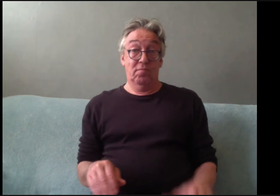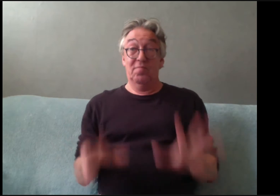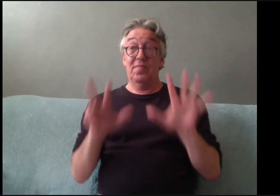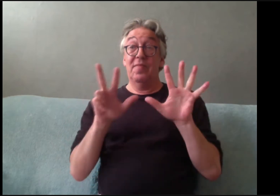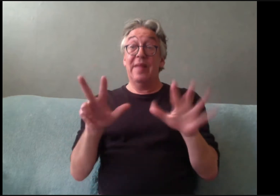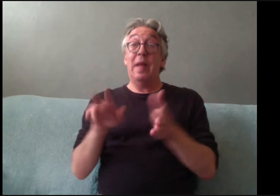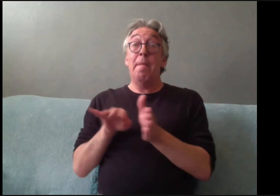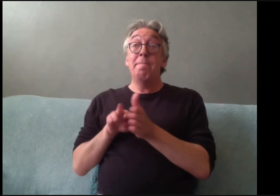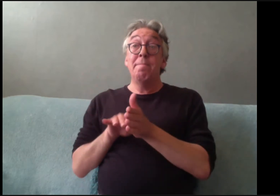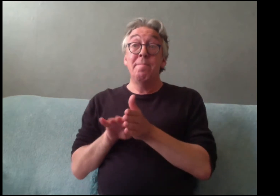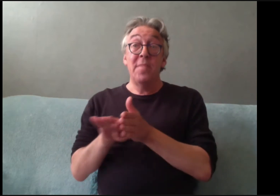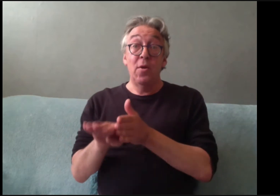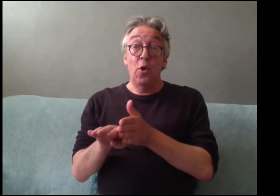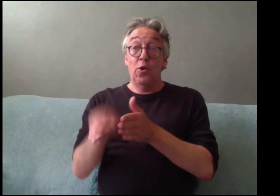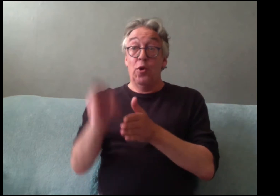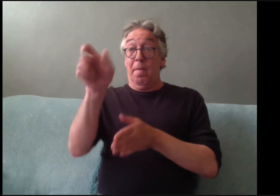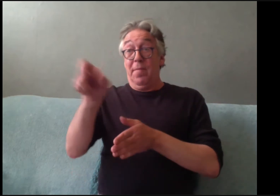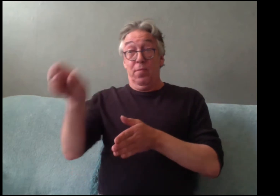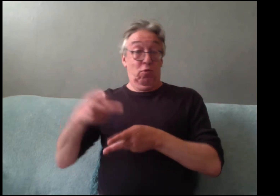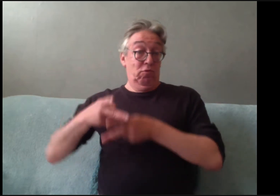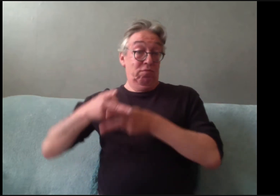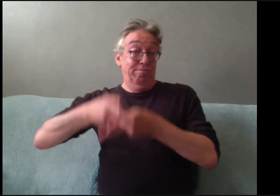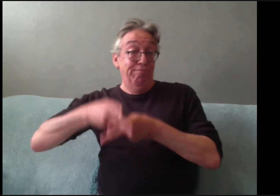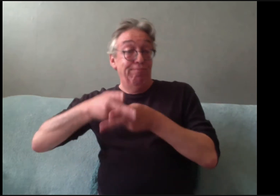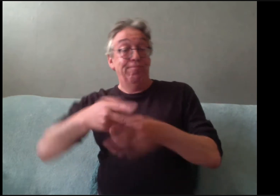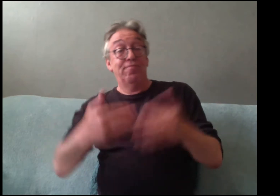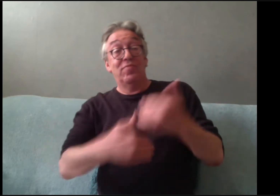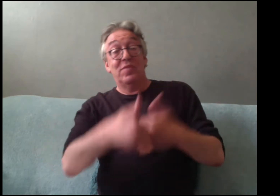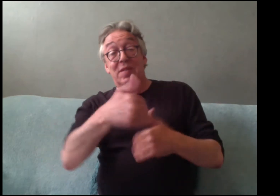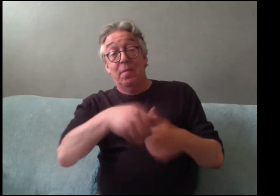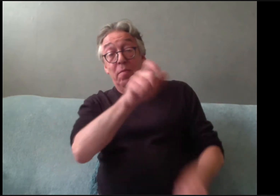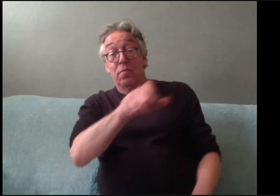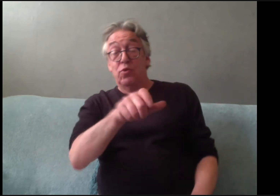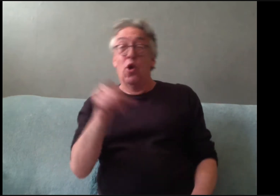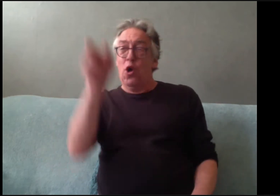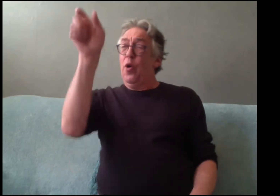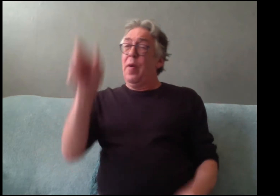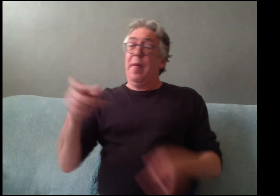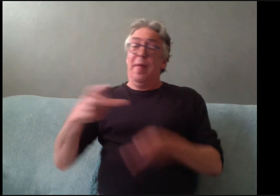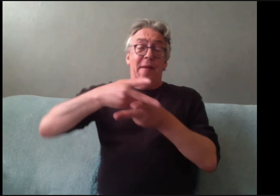When I speak of carers I mean helpers, what we say in French, aidants.